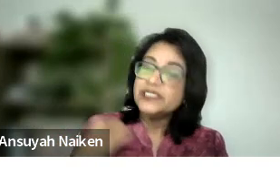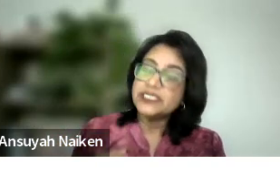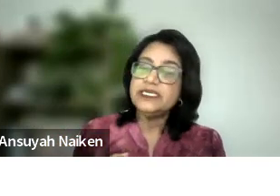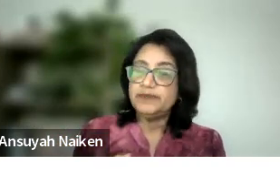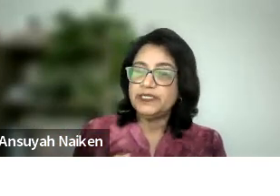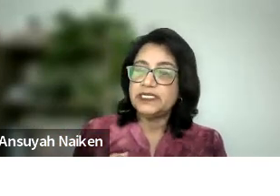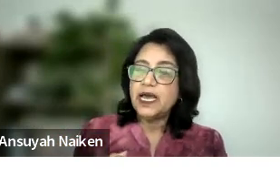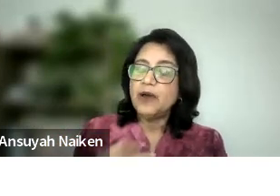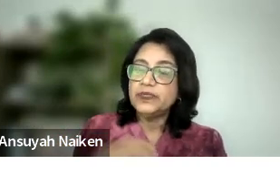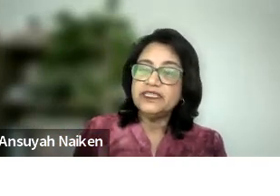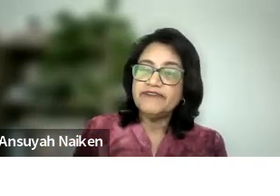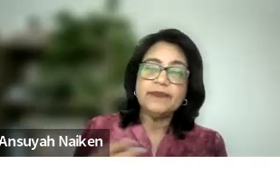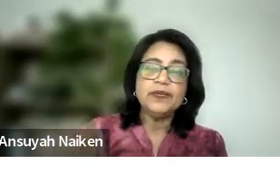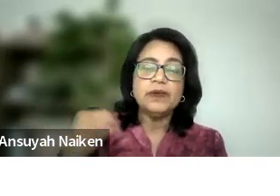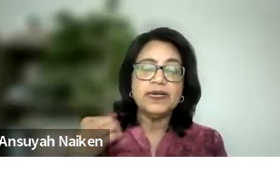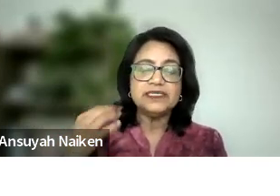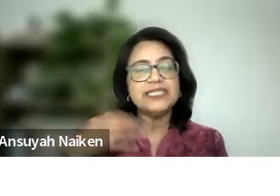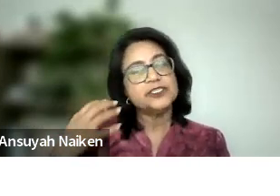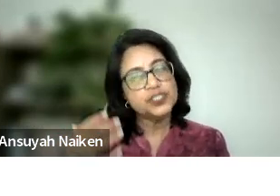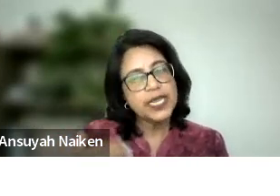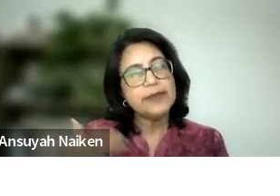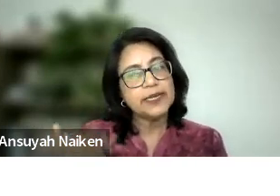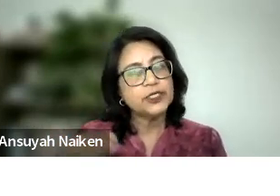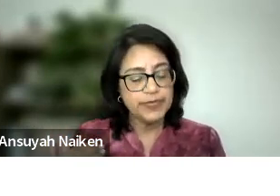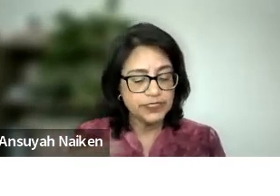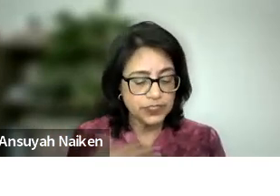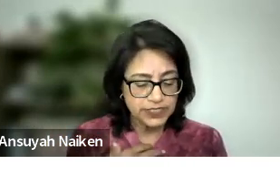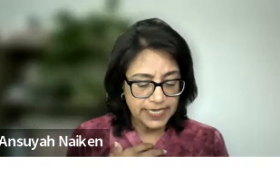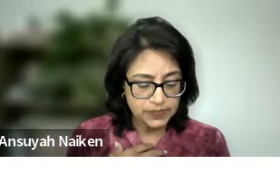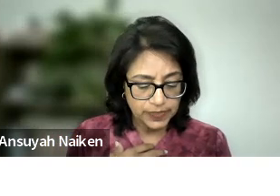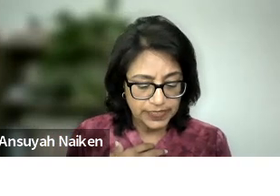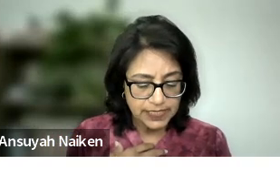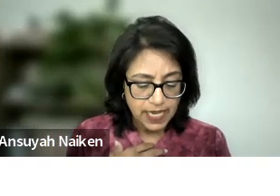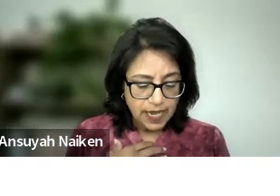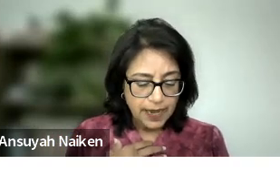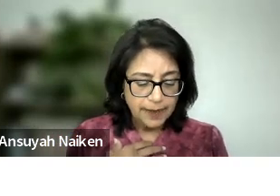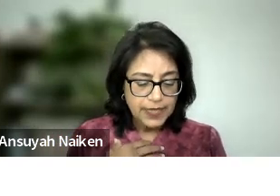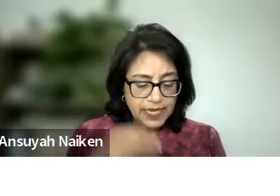It's not going to be something that just happens very, very easily.